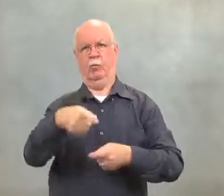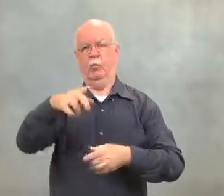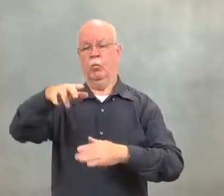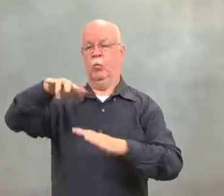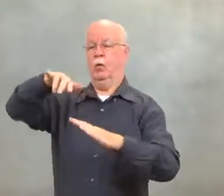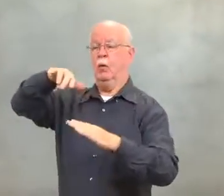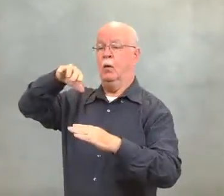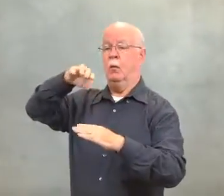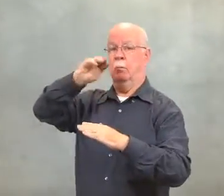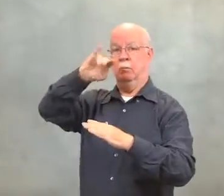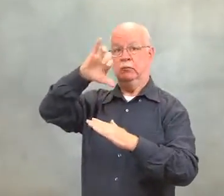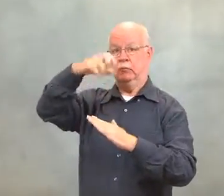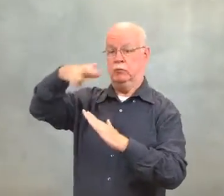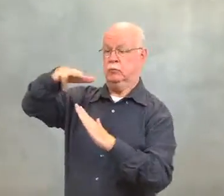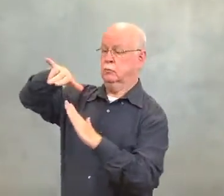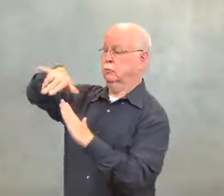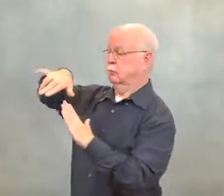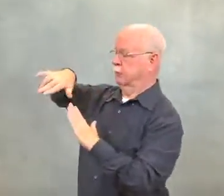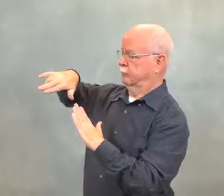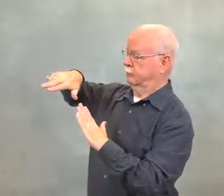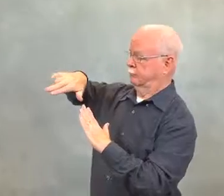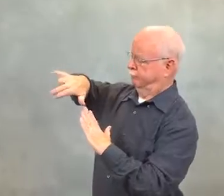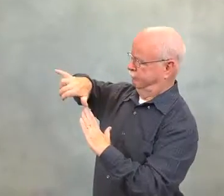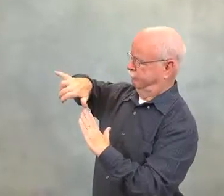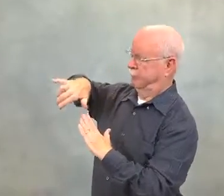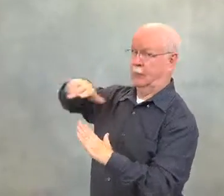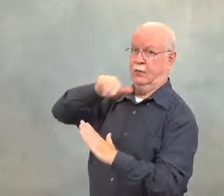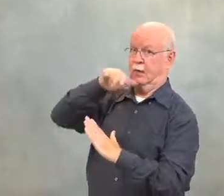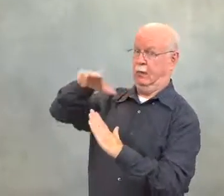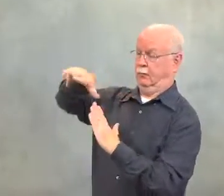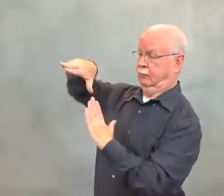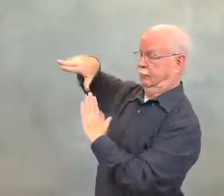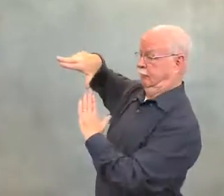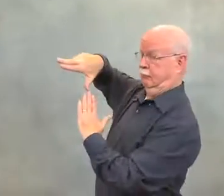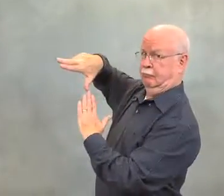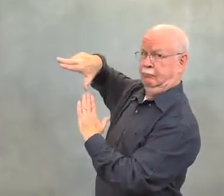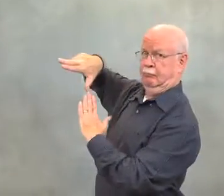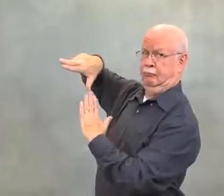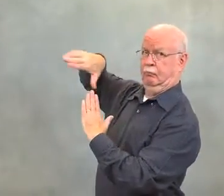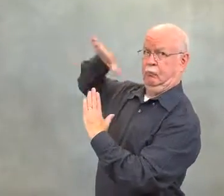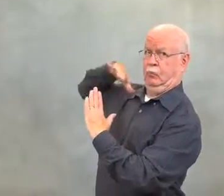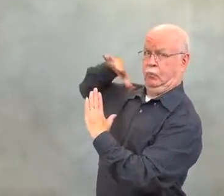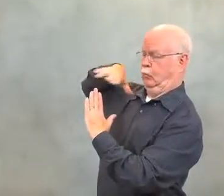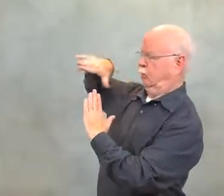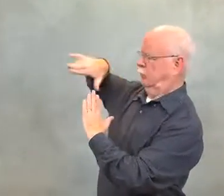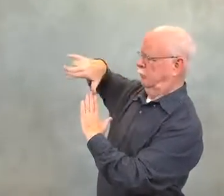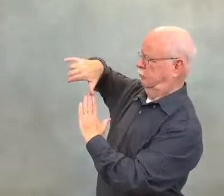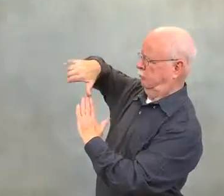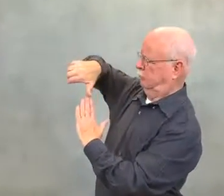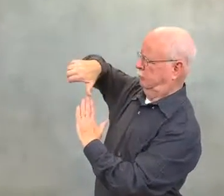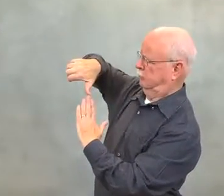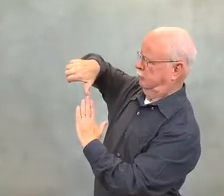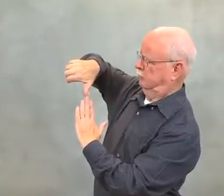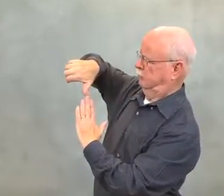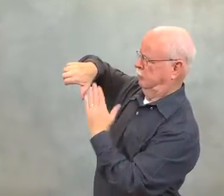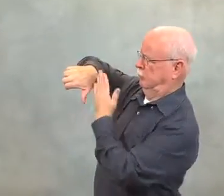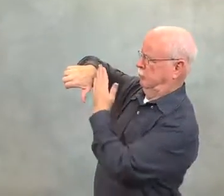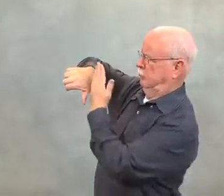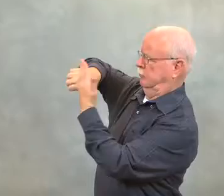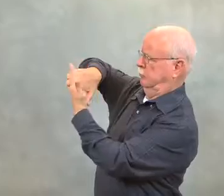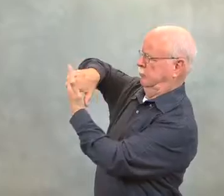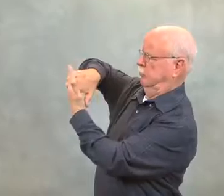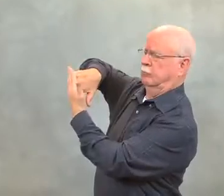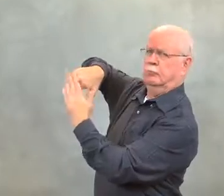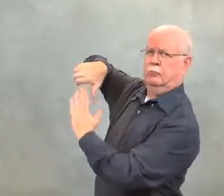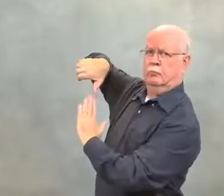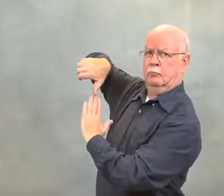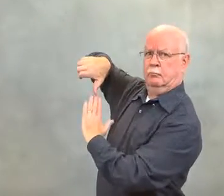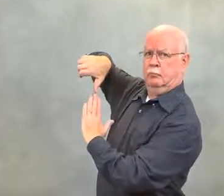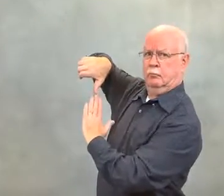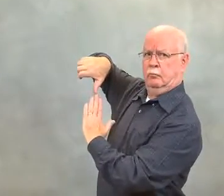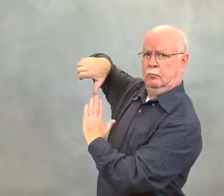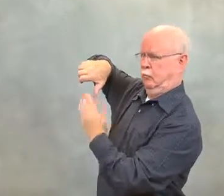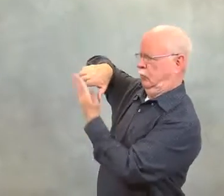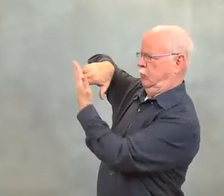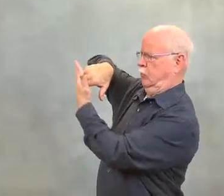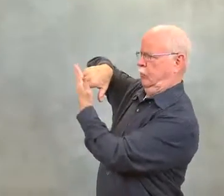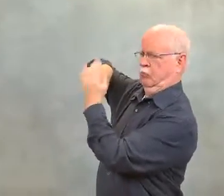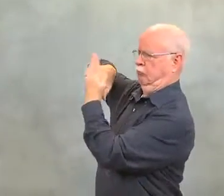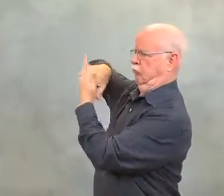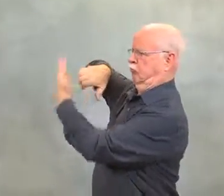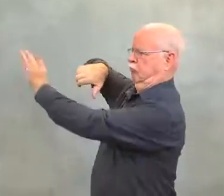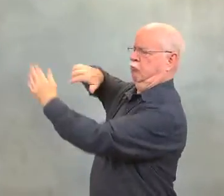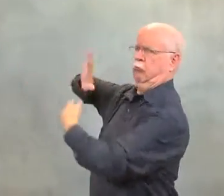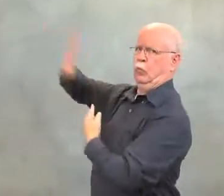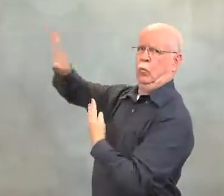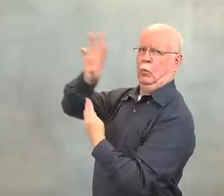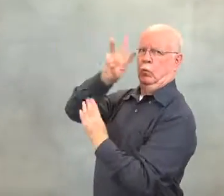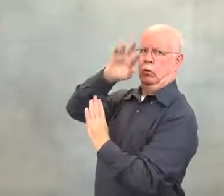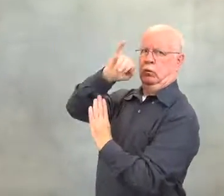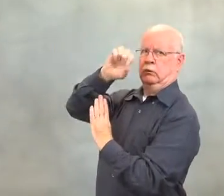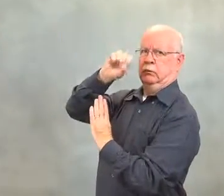At the time, Michigan had only the eastern half the current upper peninsula.